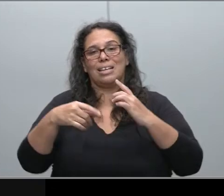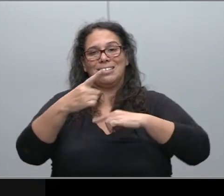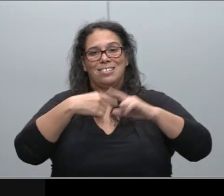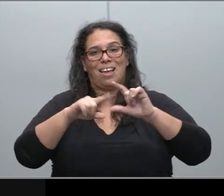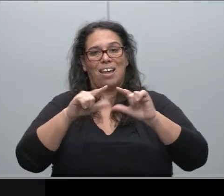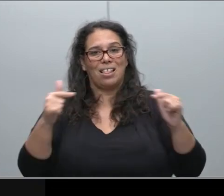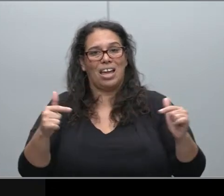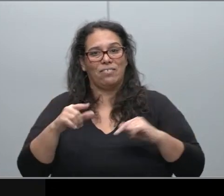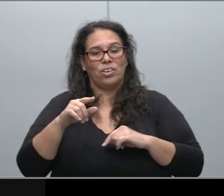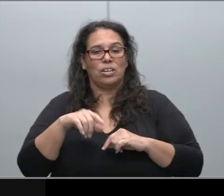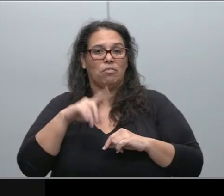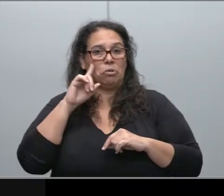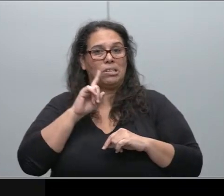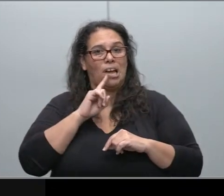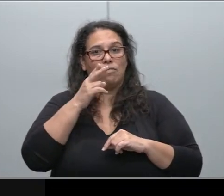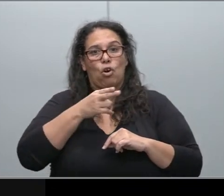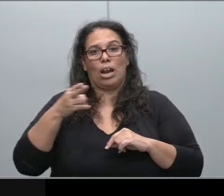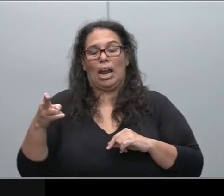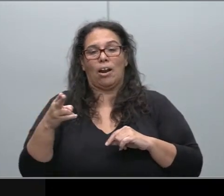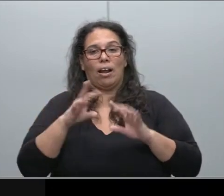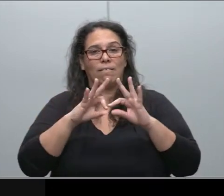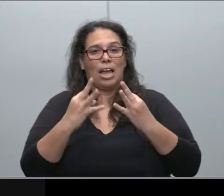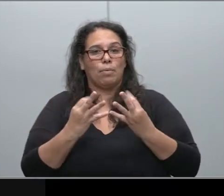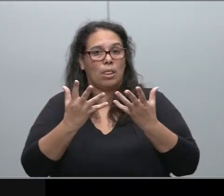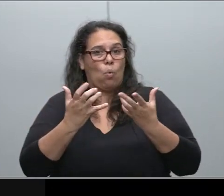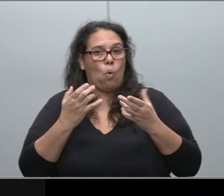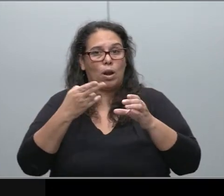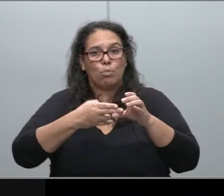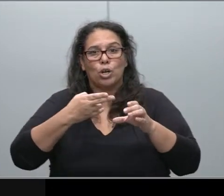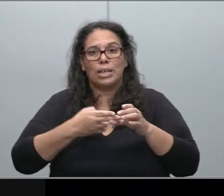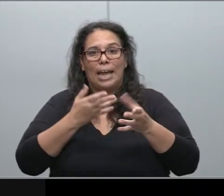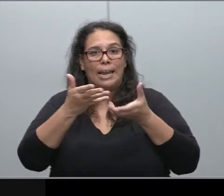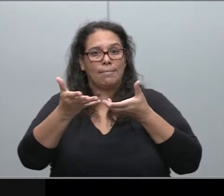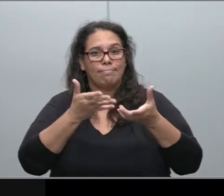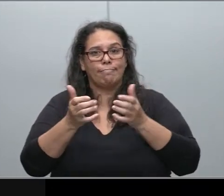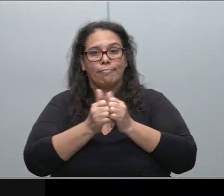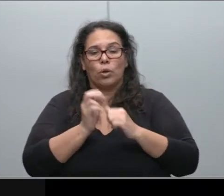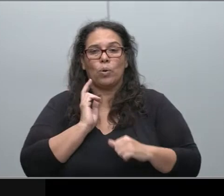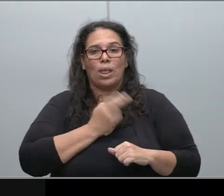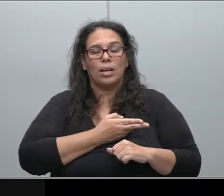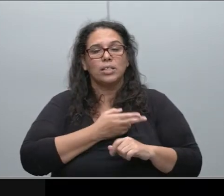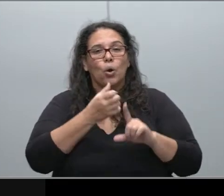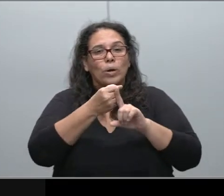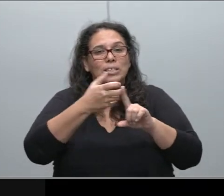and to support each other in this process. So I'd like to encourage Mr. Itson